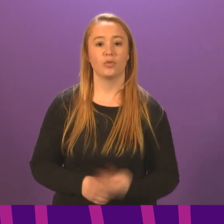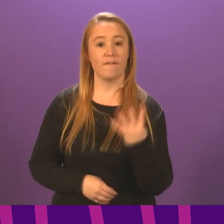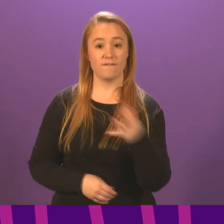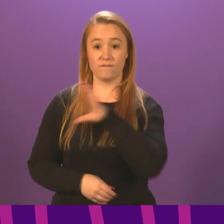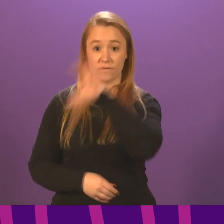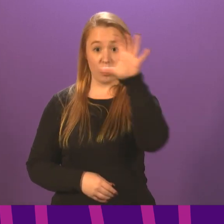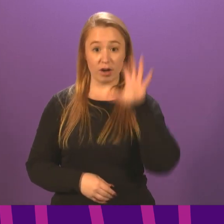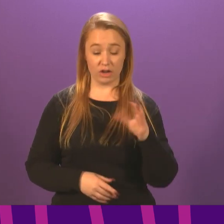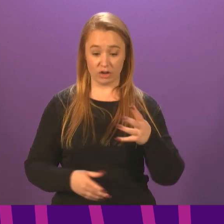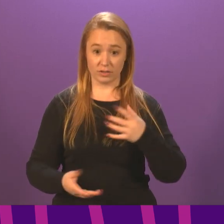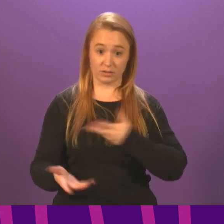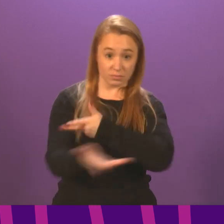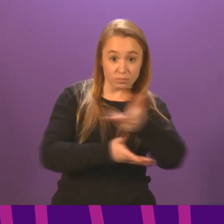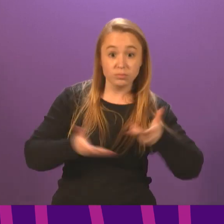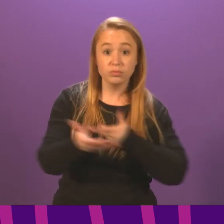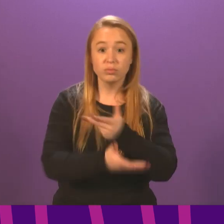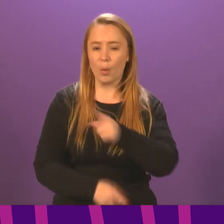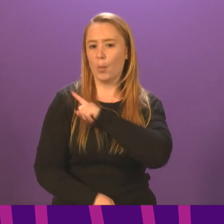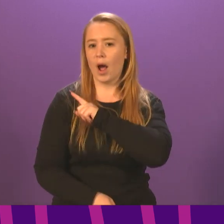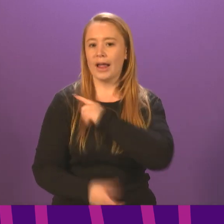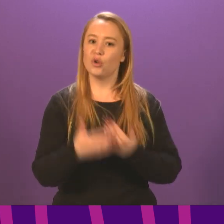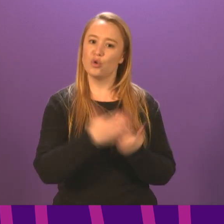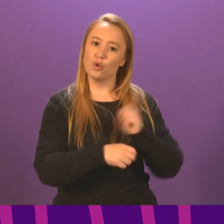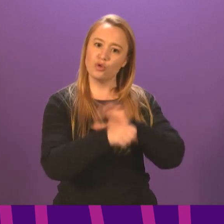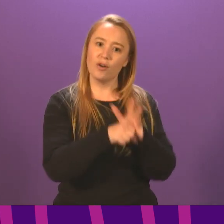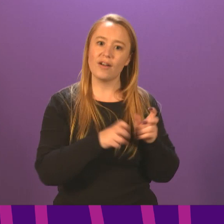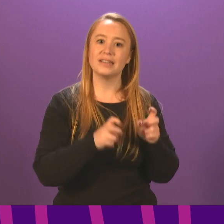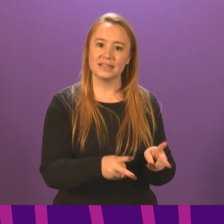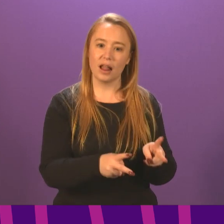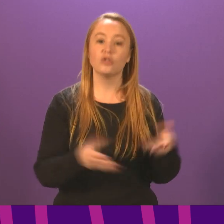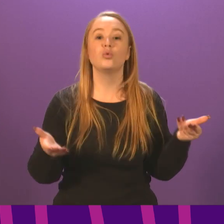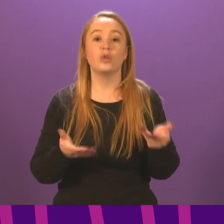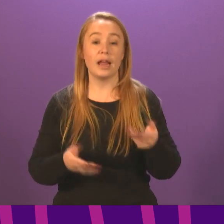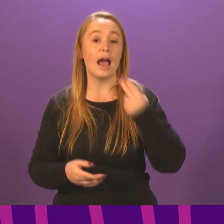in the wake of the news about the new variant, and I am pleased that it is taking place later this afternoon.